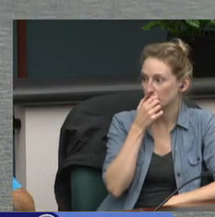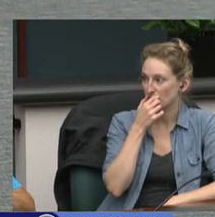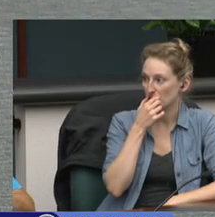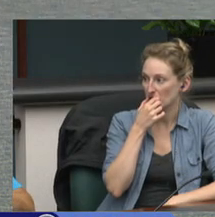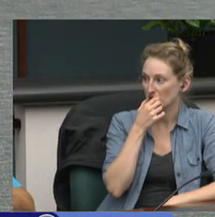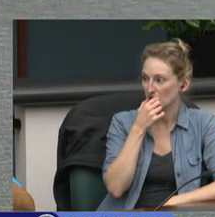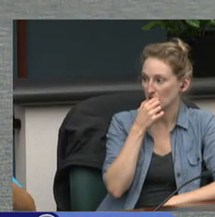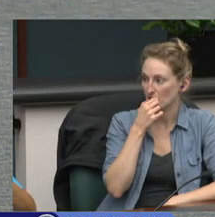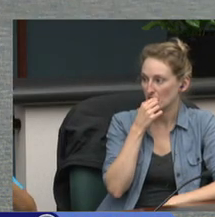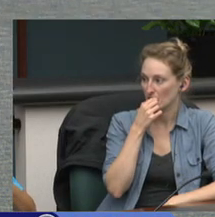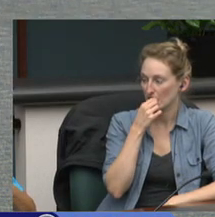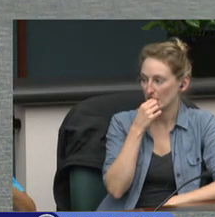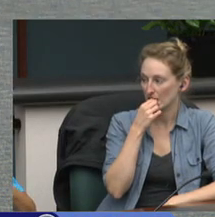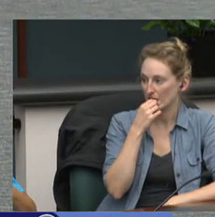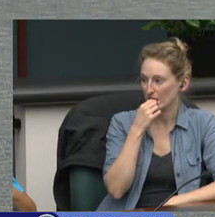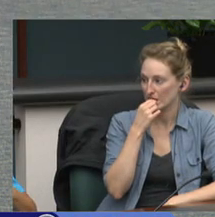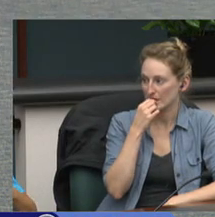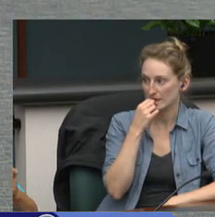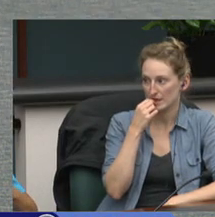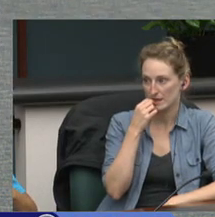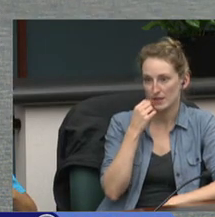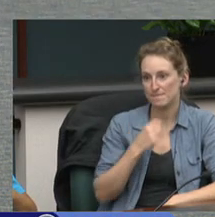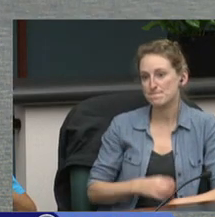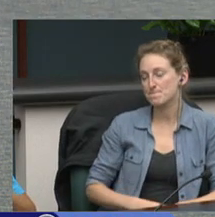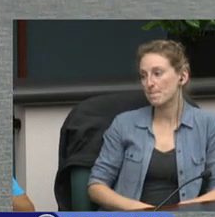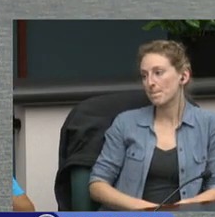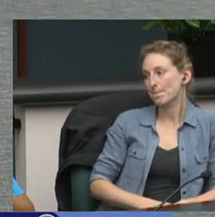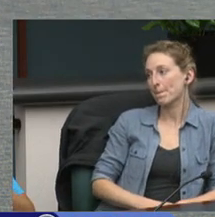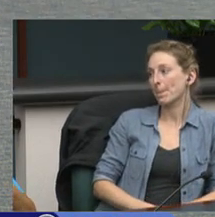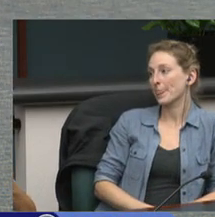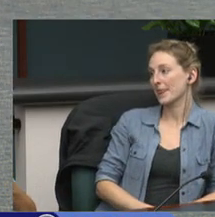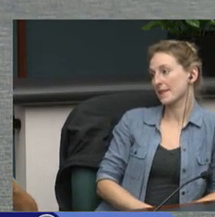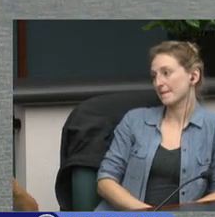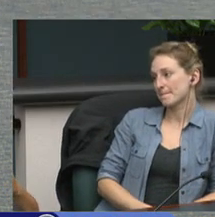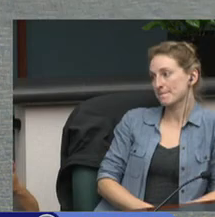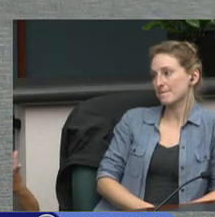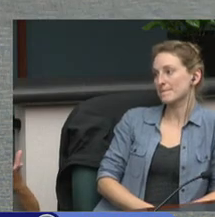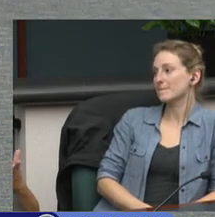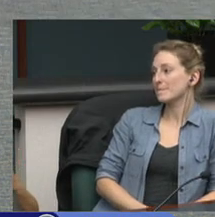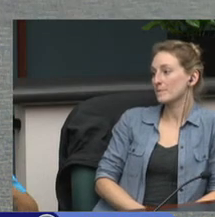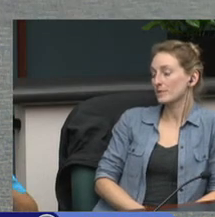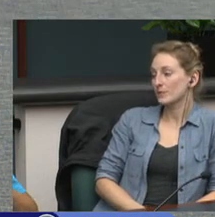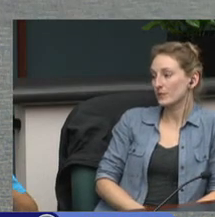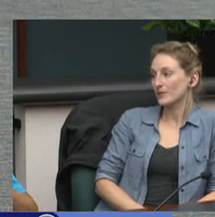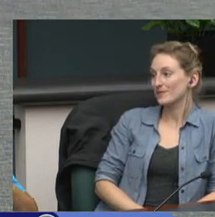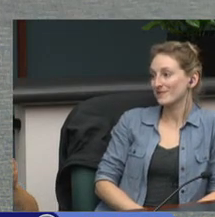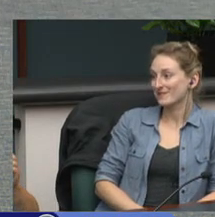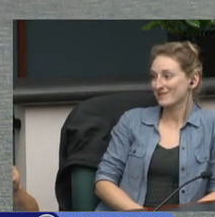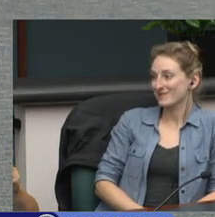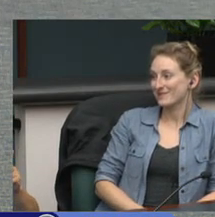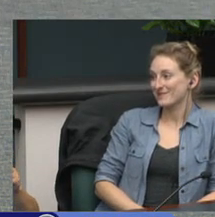second-round questions if anyone has any others okay seeing none we'll go to the